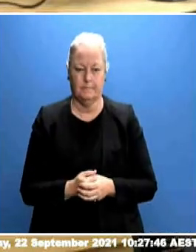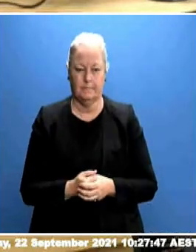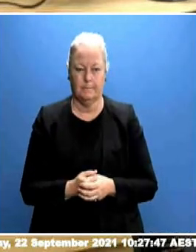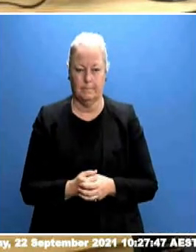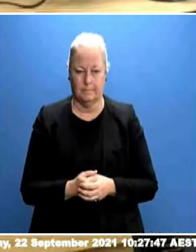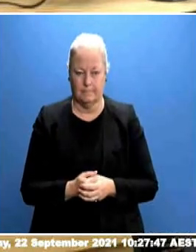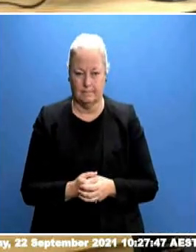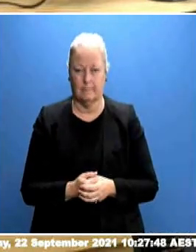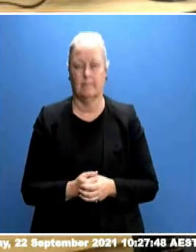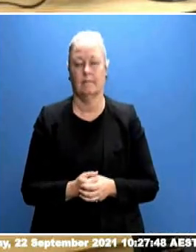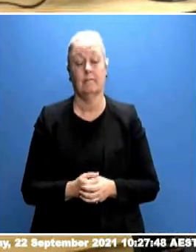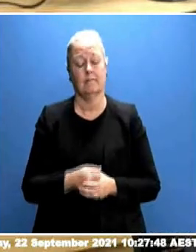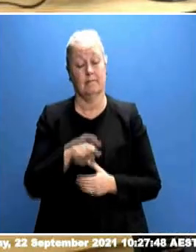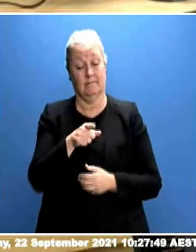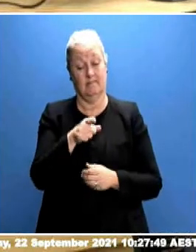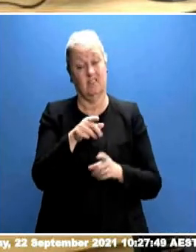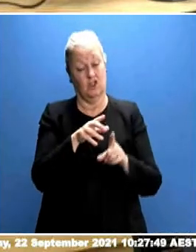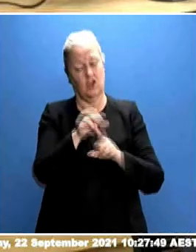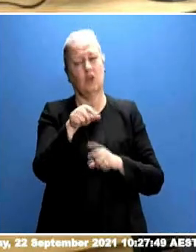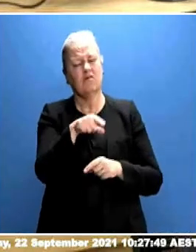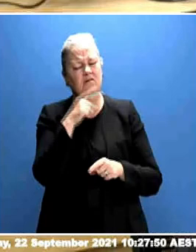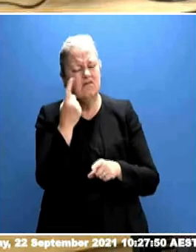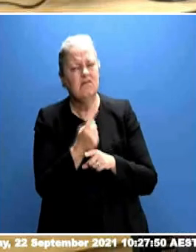That umbrella diagnosis as you referred to --- Yes.